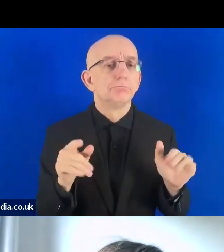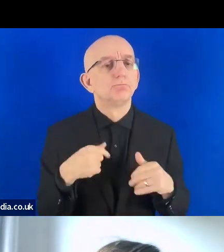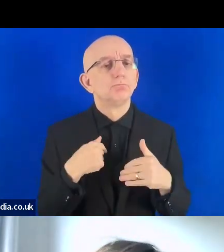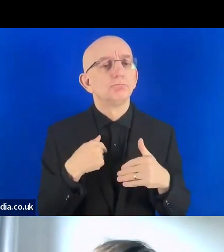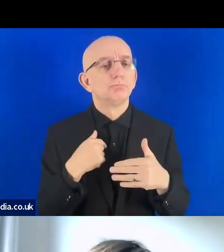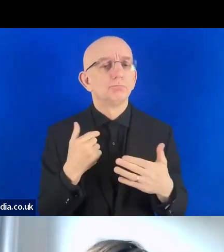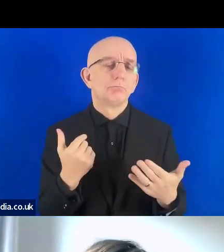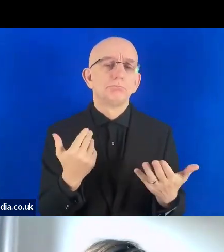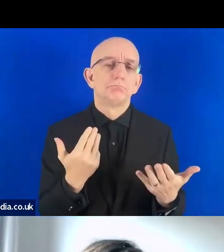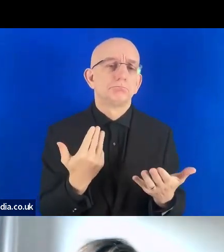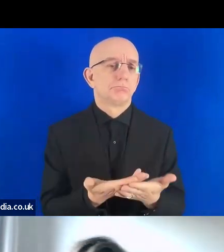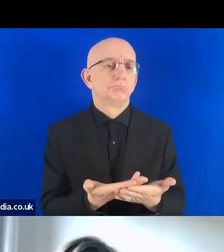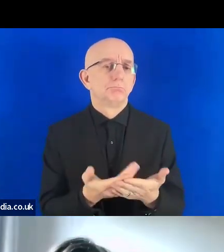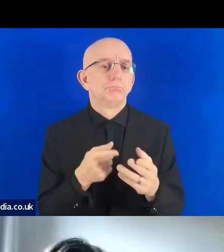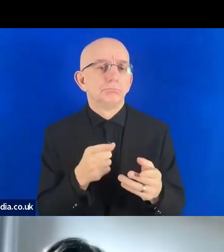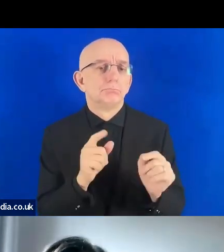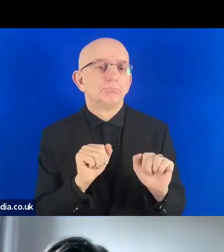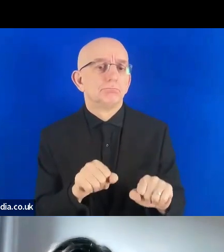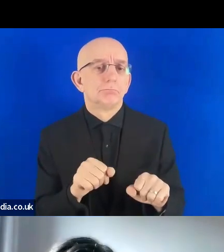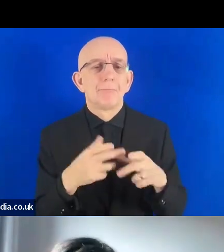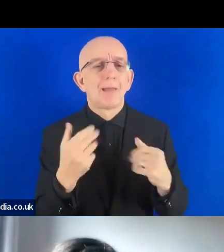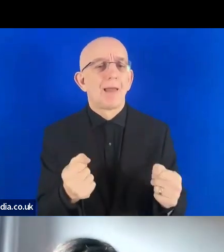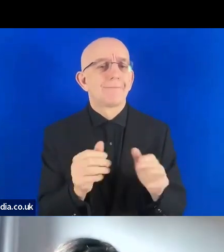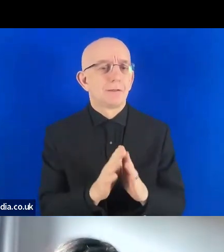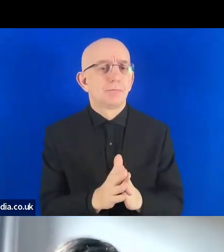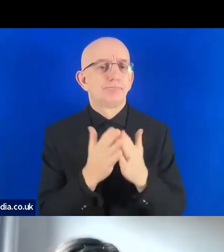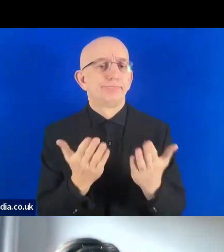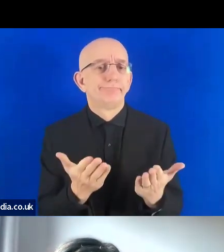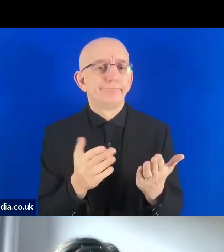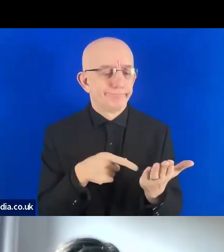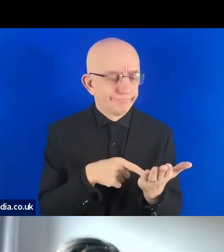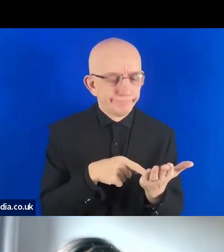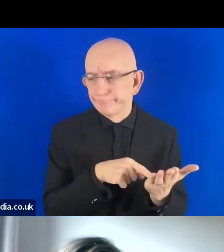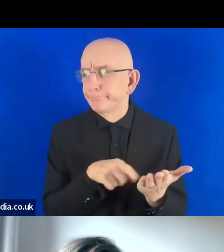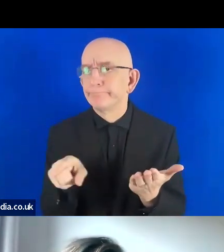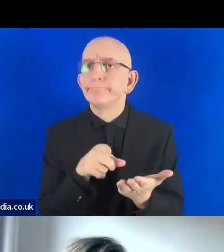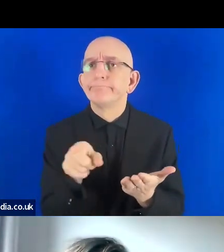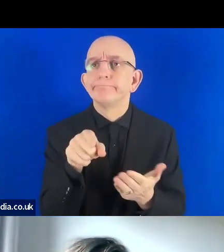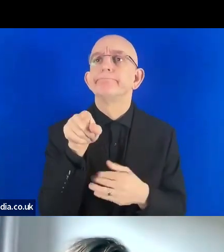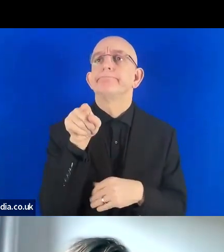of the conference center which will be in your bags. There will be daily printouts of the programs.